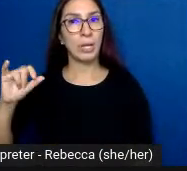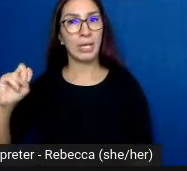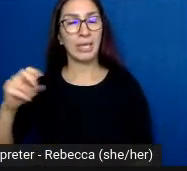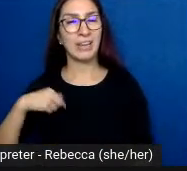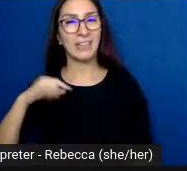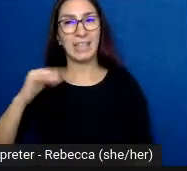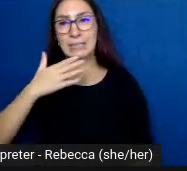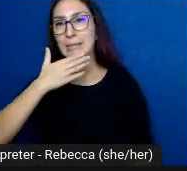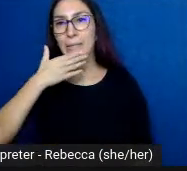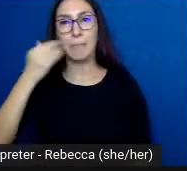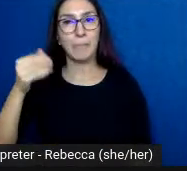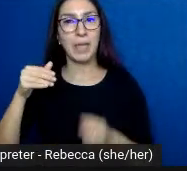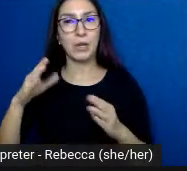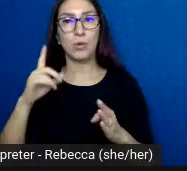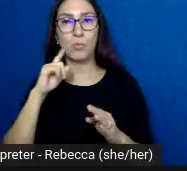if some content changes,